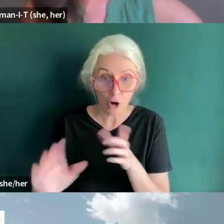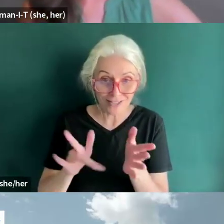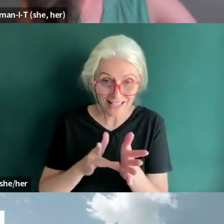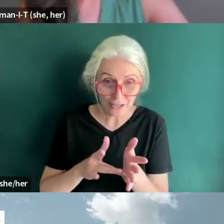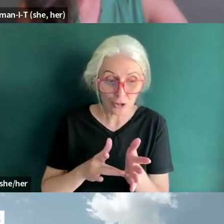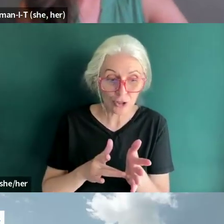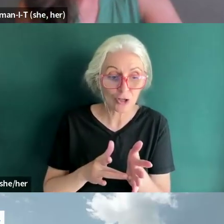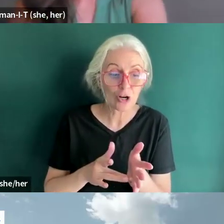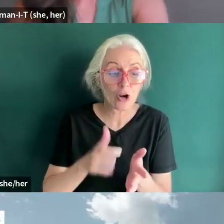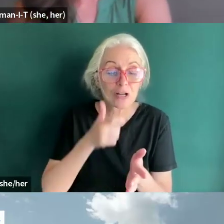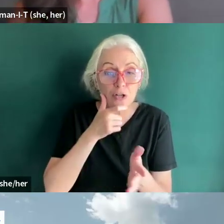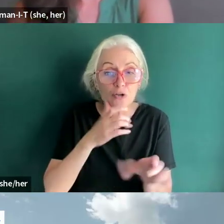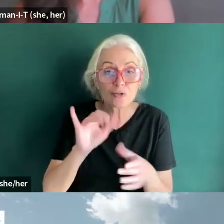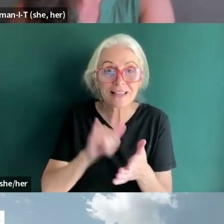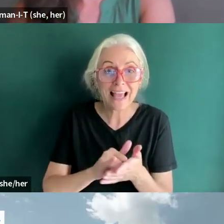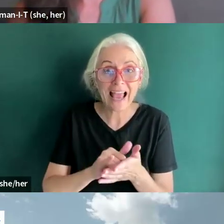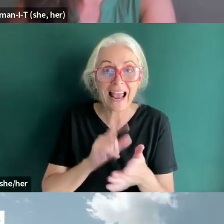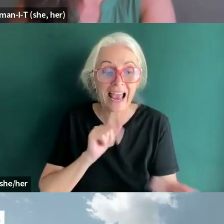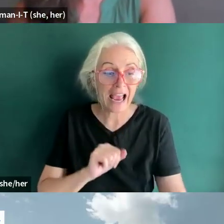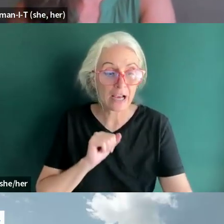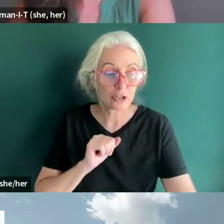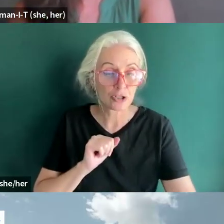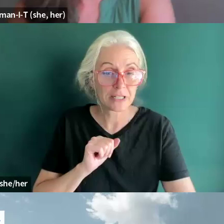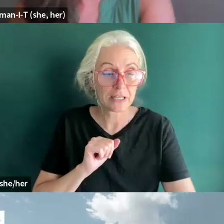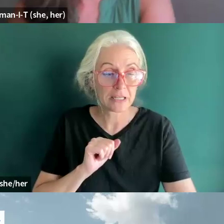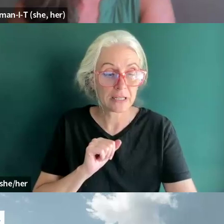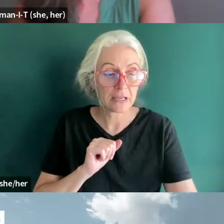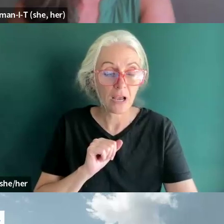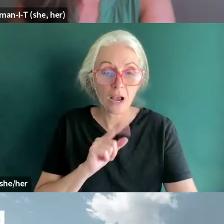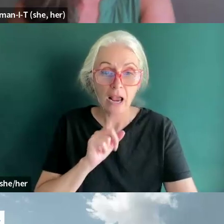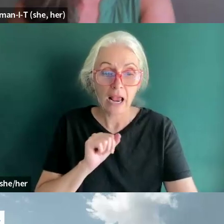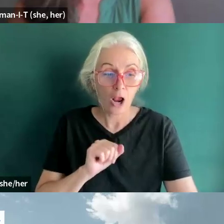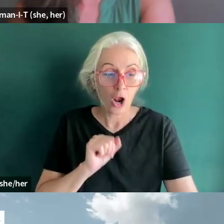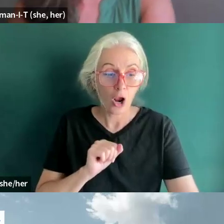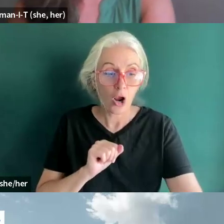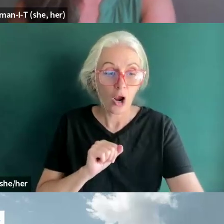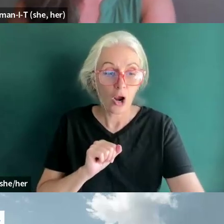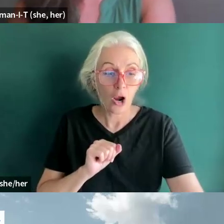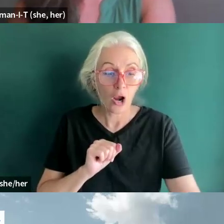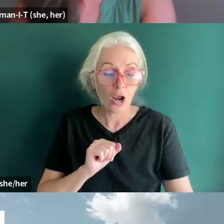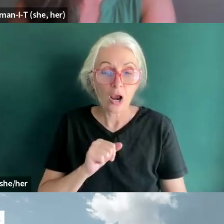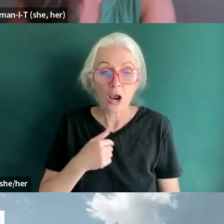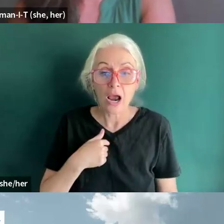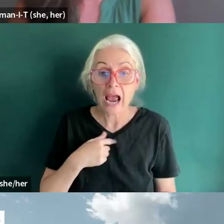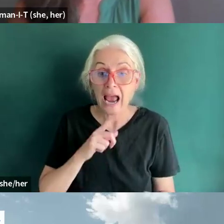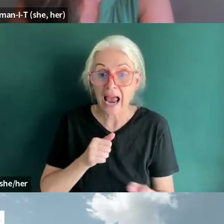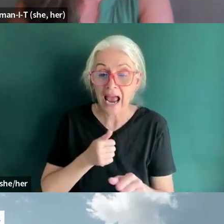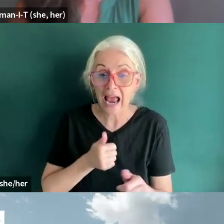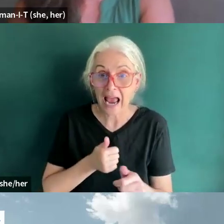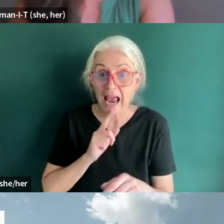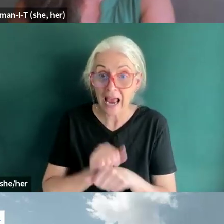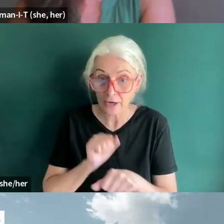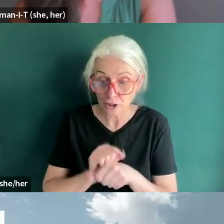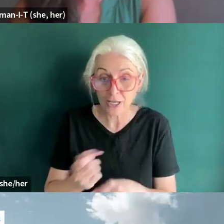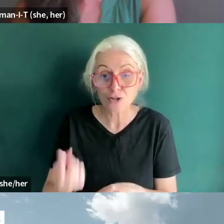do that digital navigation actually, are following through from actually understanding the needs,